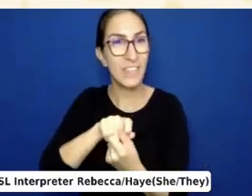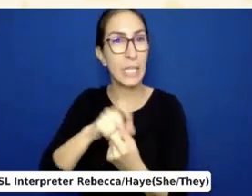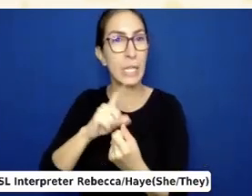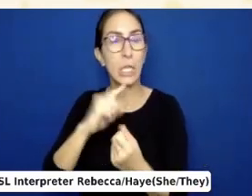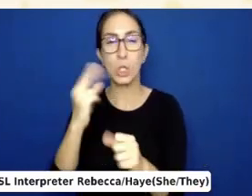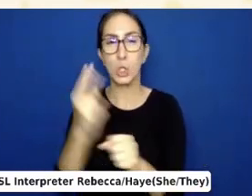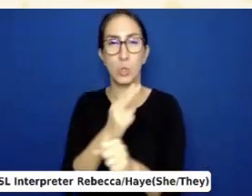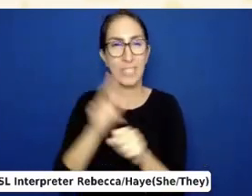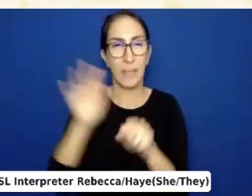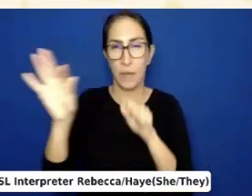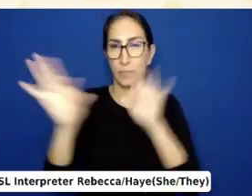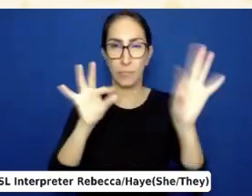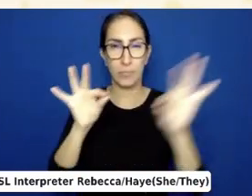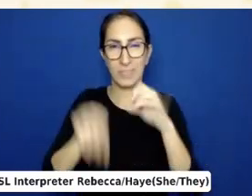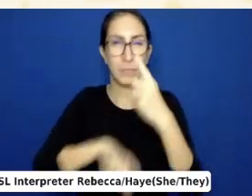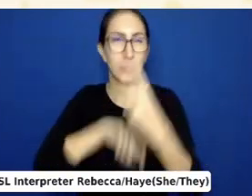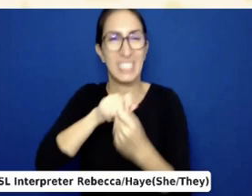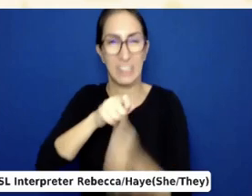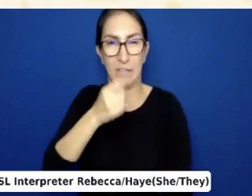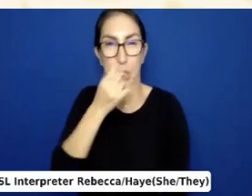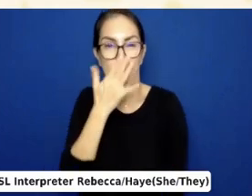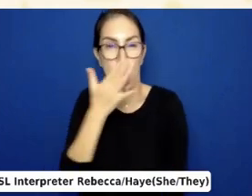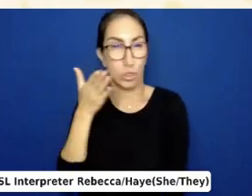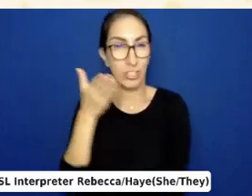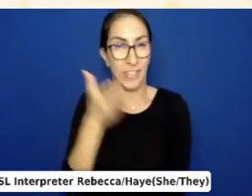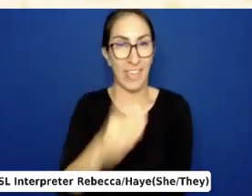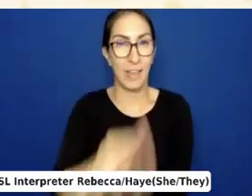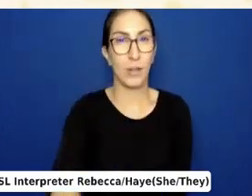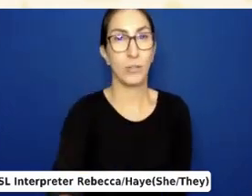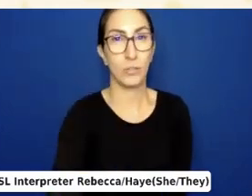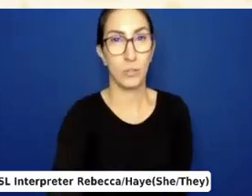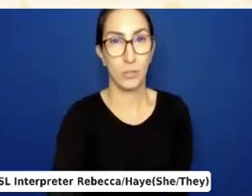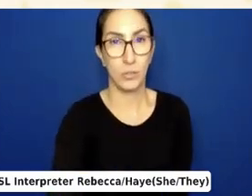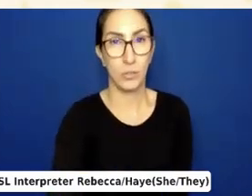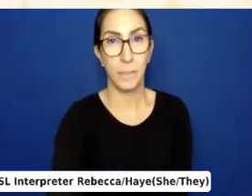This is an accessible way to present to the customer.